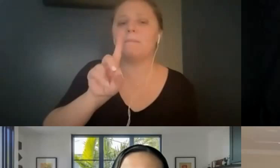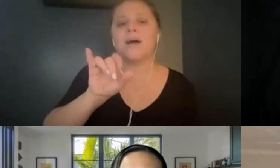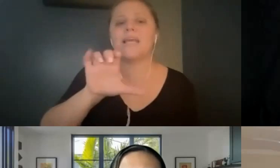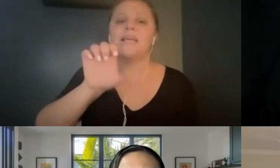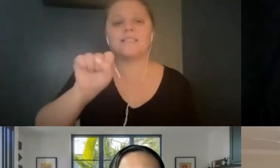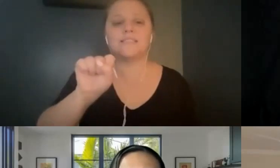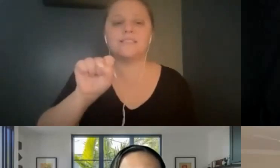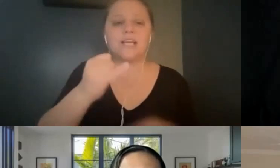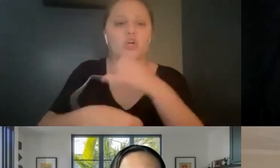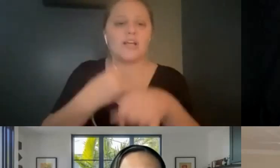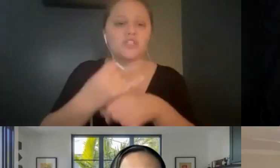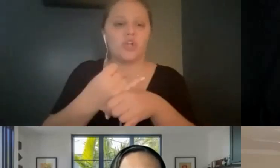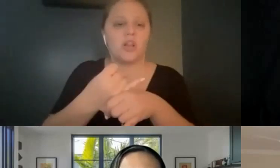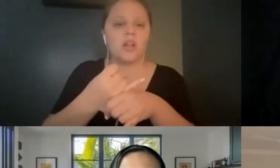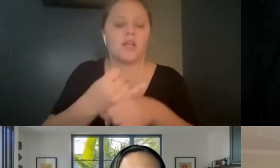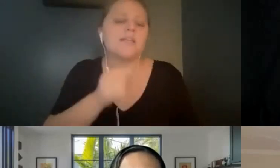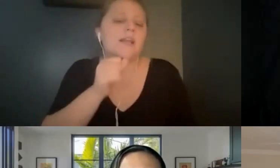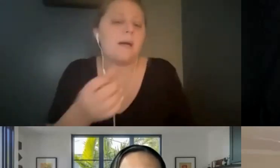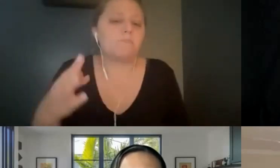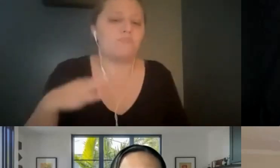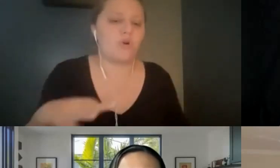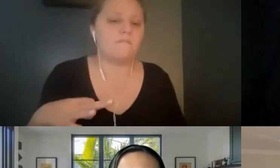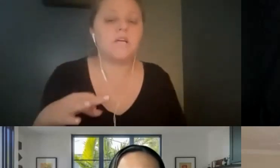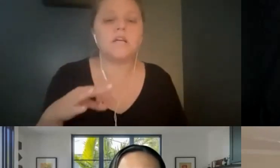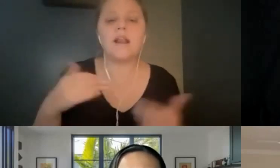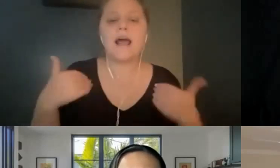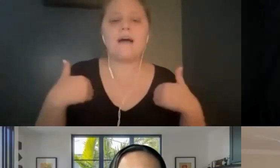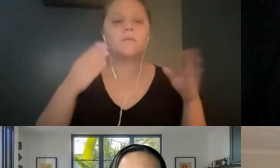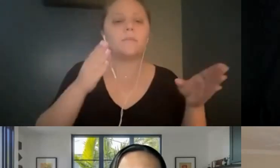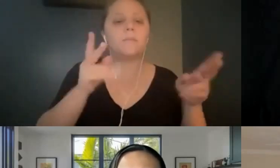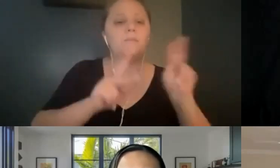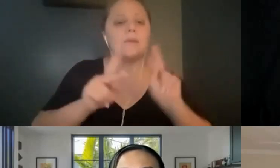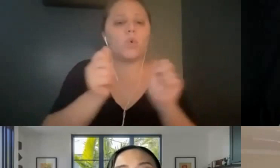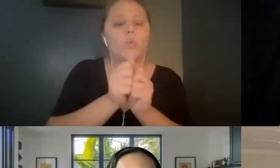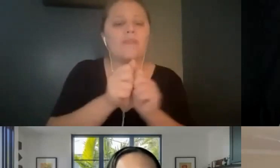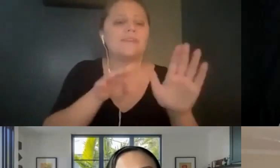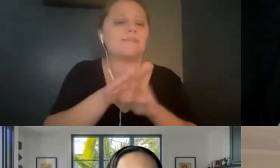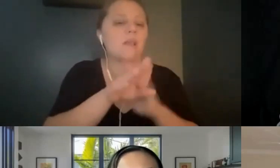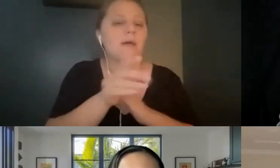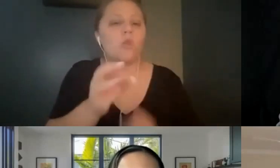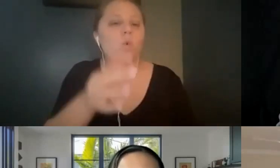It's a non-profit that has individuals with developmental or intellectual disabilities.